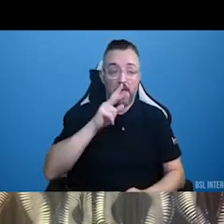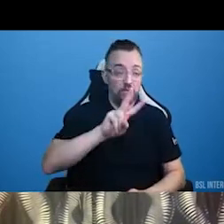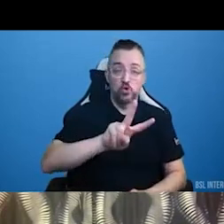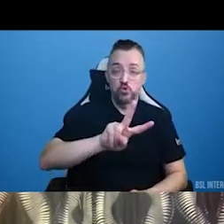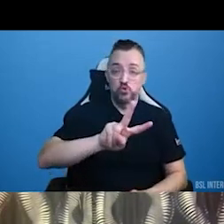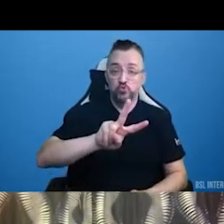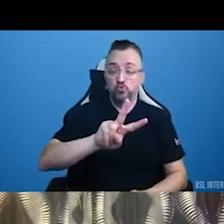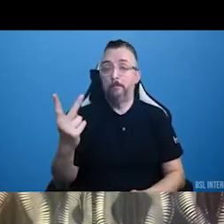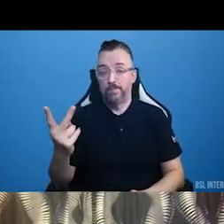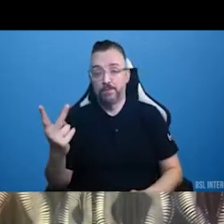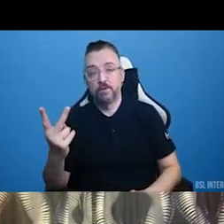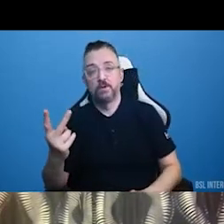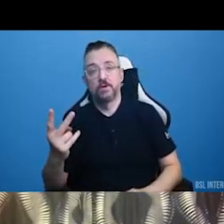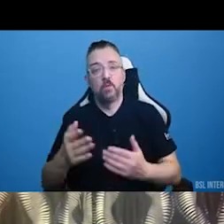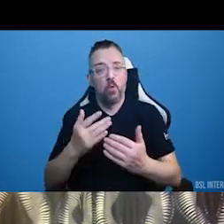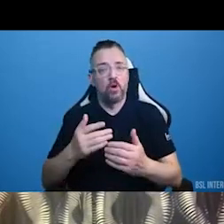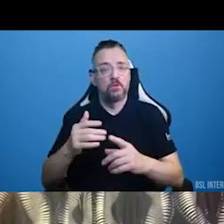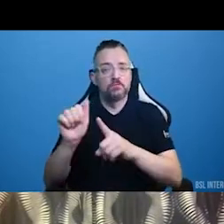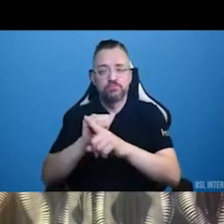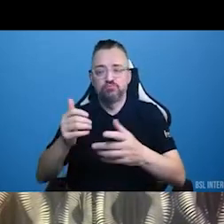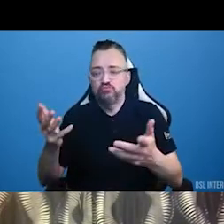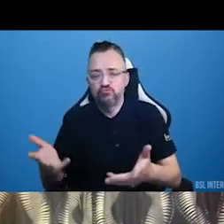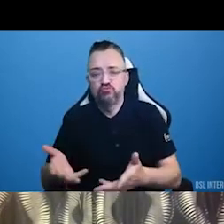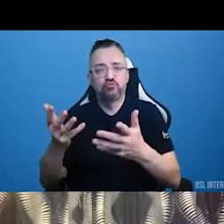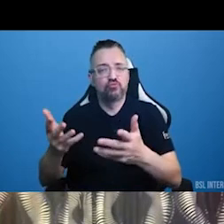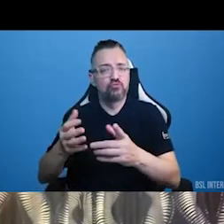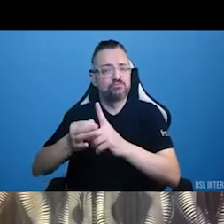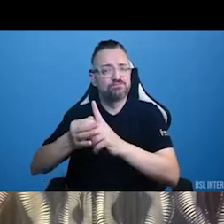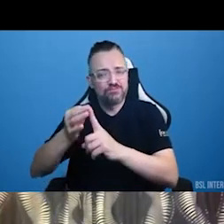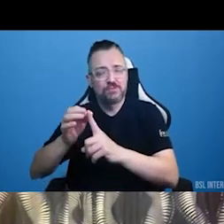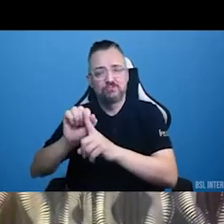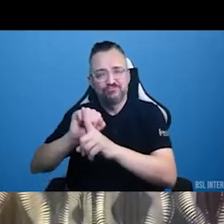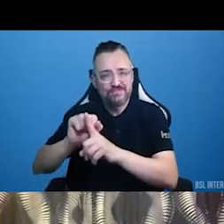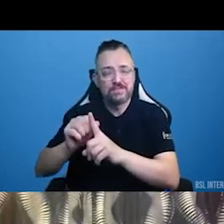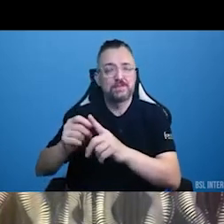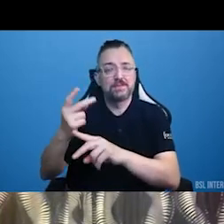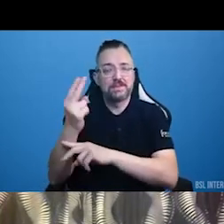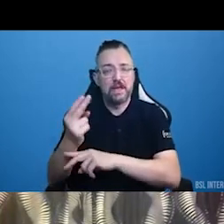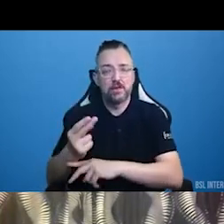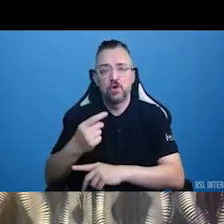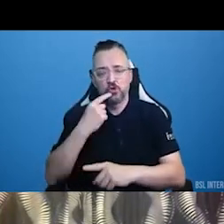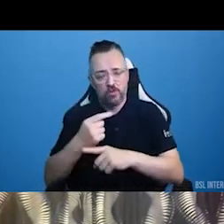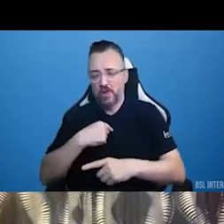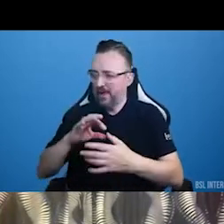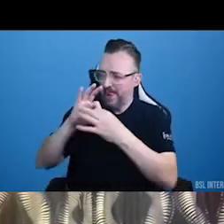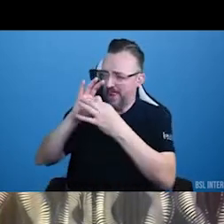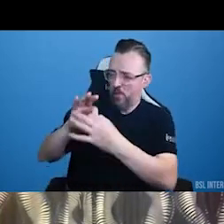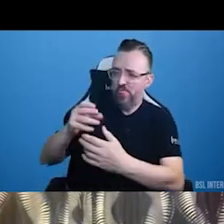and to more restorative or regenerative design, so actively questioning our relationship with nature that has been sort of shifted